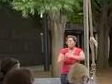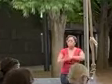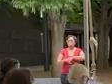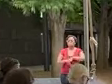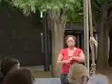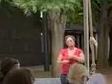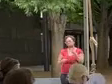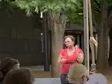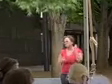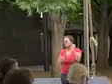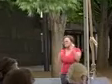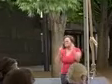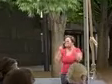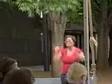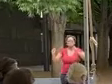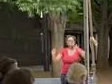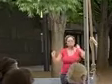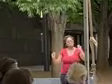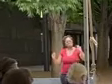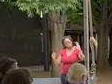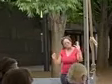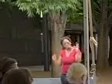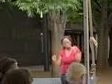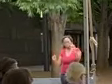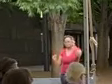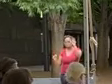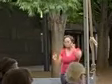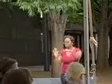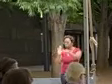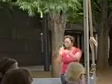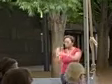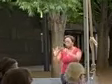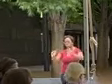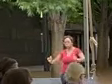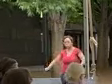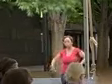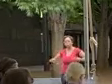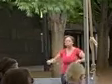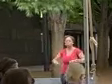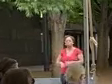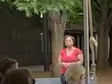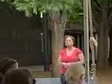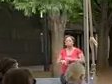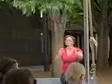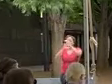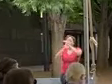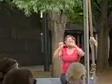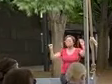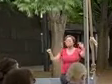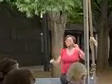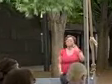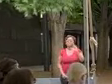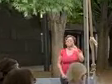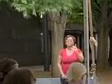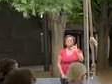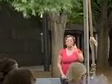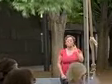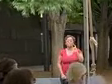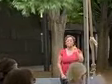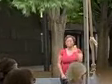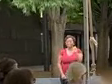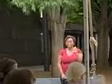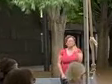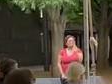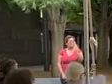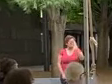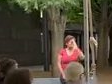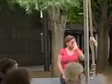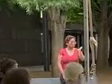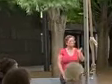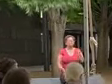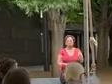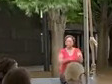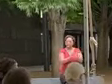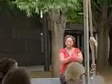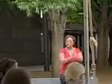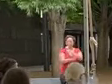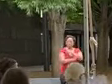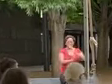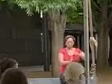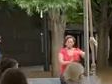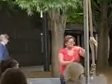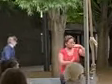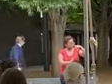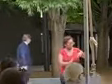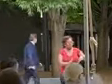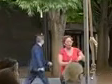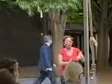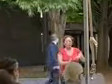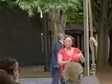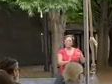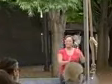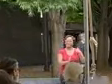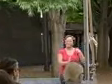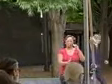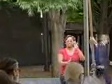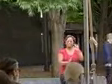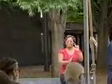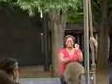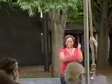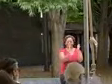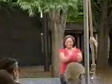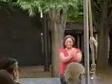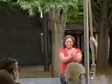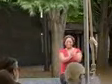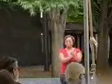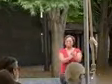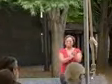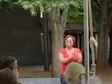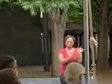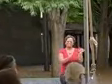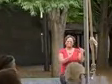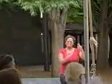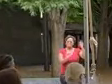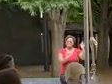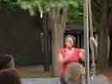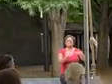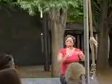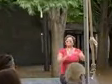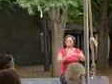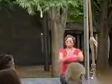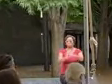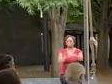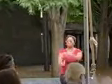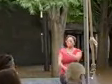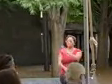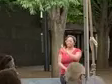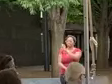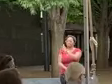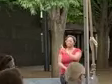As a result of their leadership, President Clinton directed Congress to pass legislation requiring a statue depicting Roosevelt in a wheelchair be added.